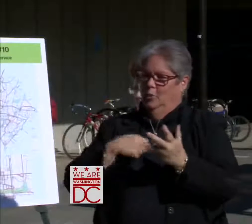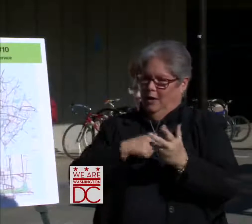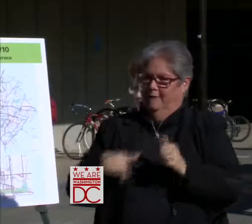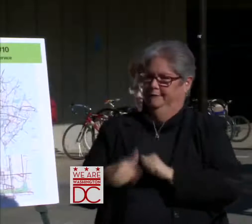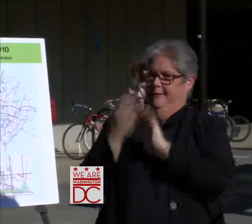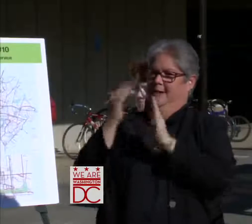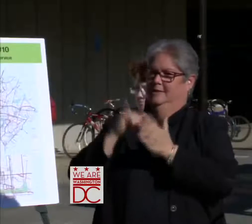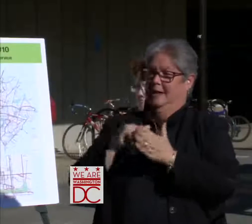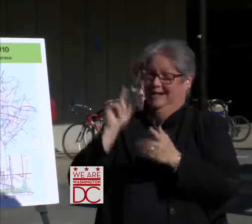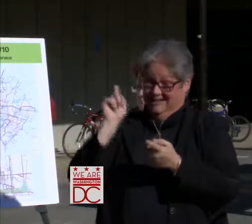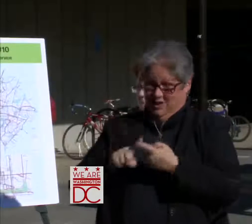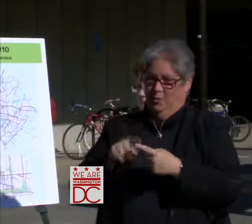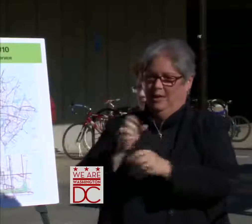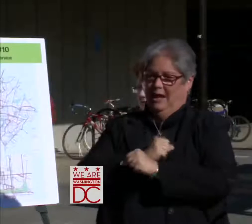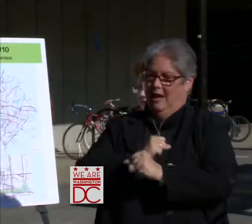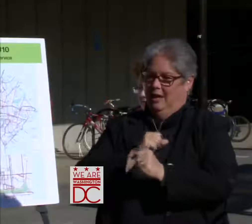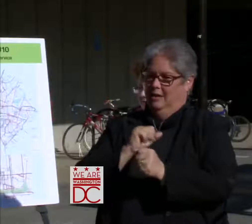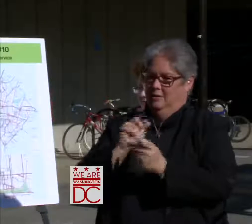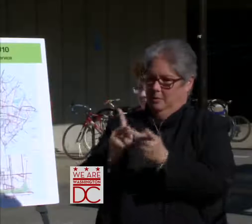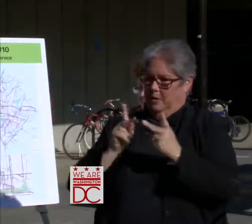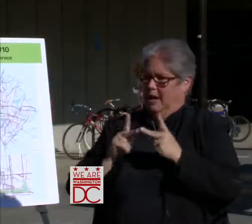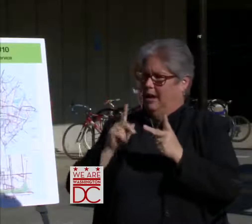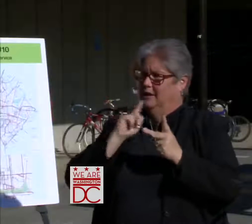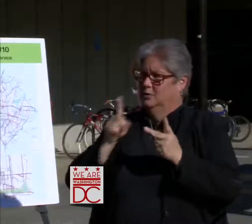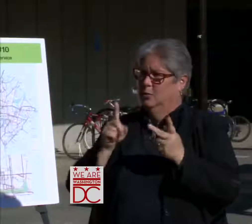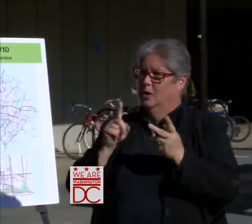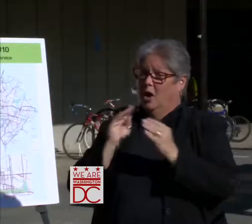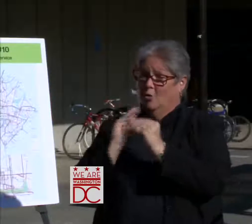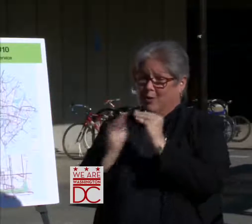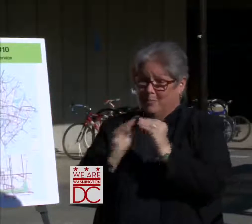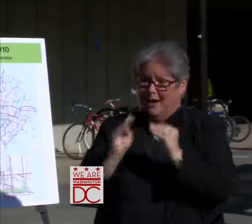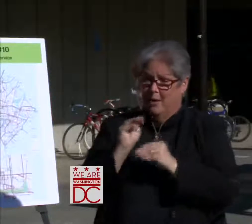UNTIL WE GET TO THE POINT WE ARE OUT OF THE REPAIR MODE AND JUST